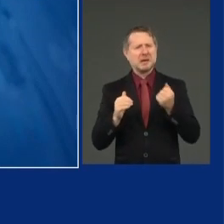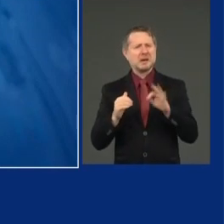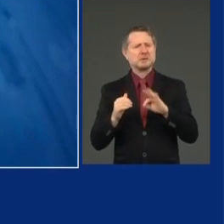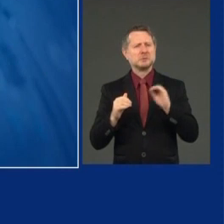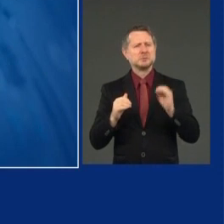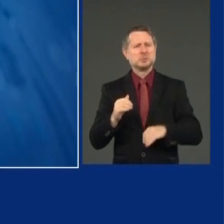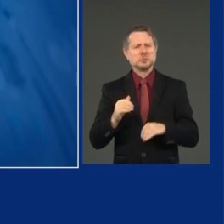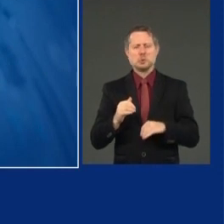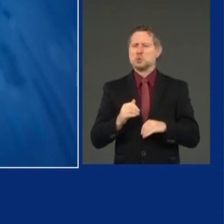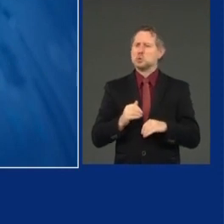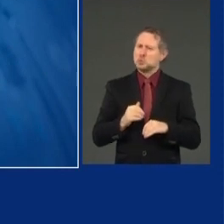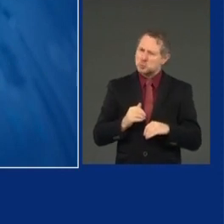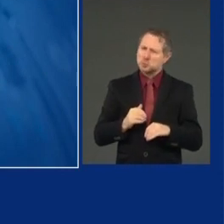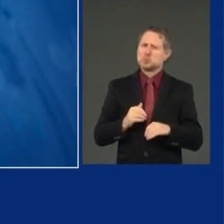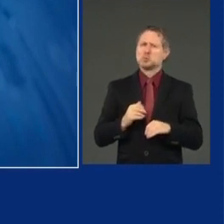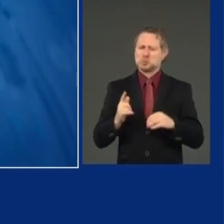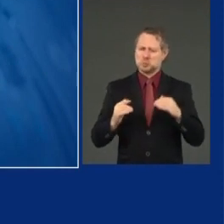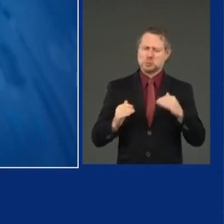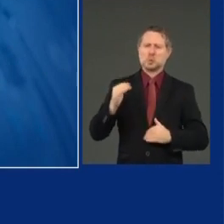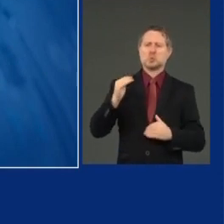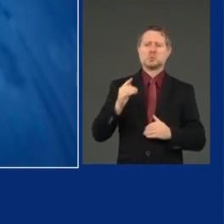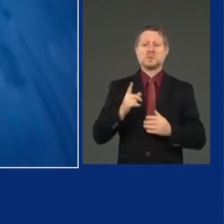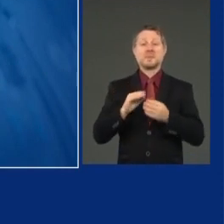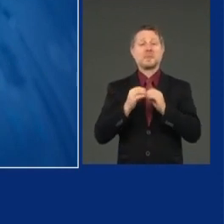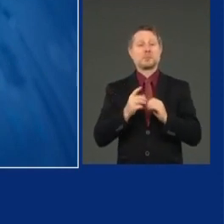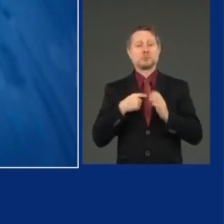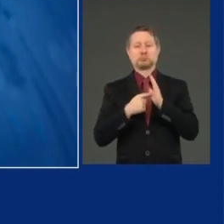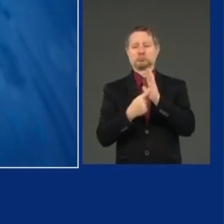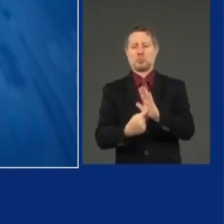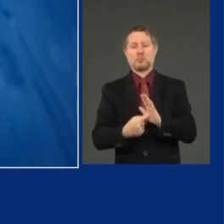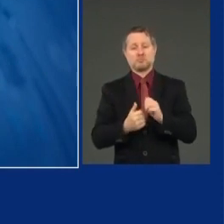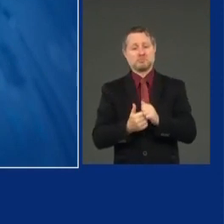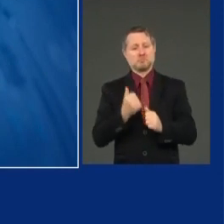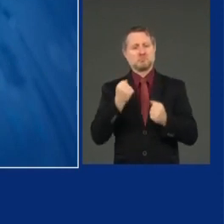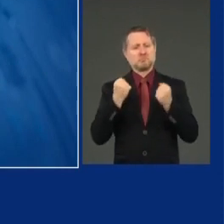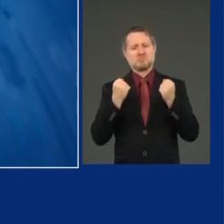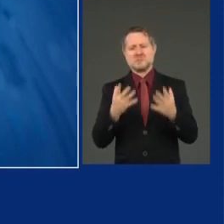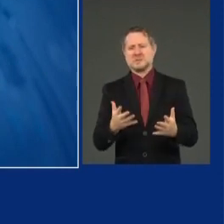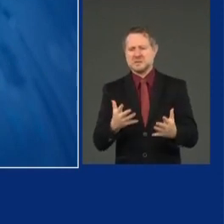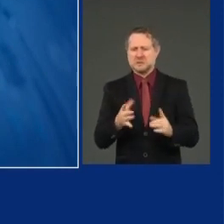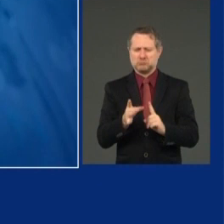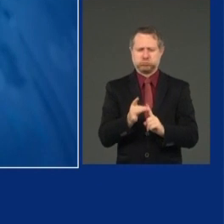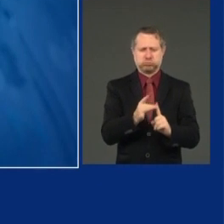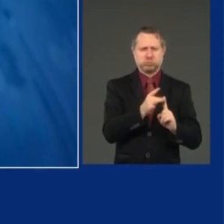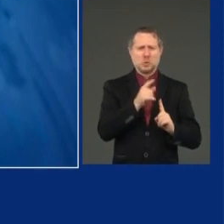BRONX, IT'S 34% COMPARED TO 19%,